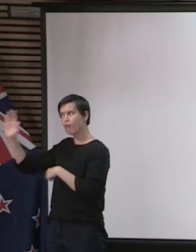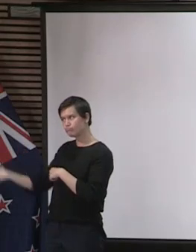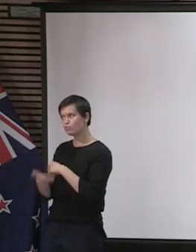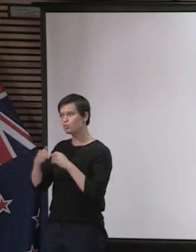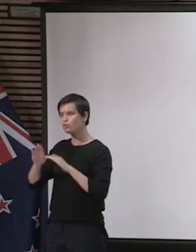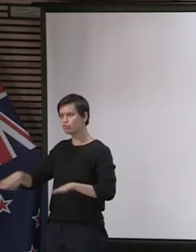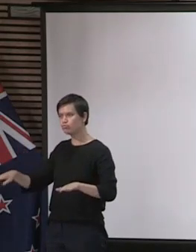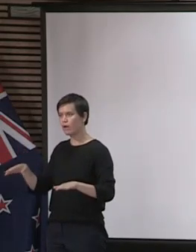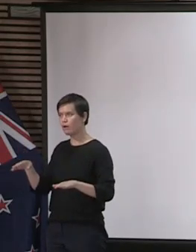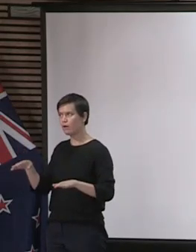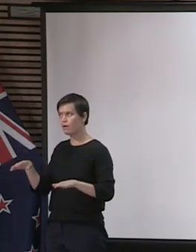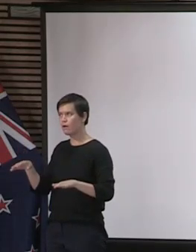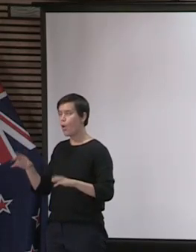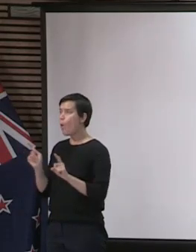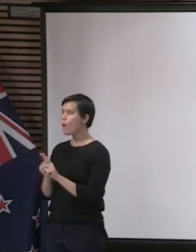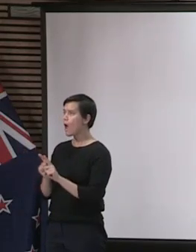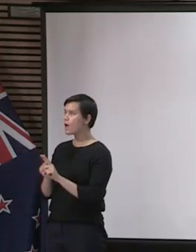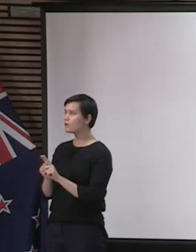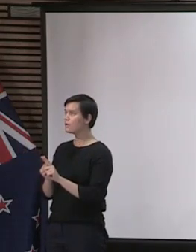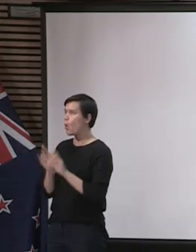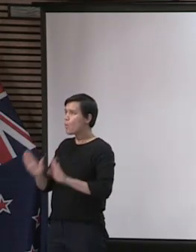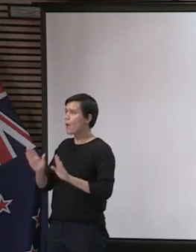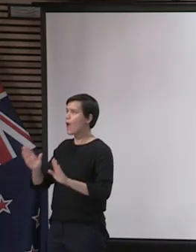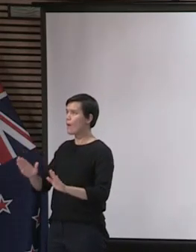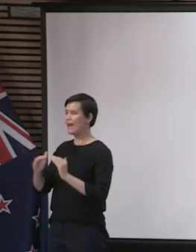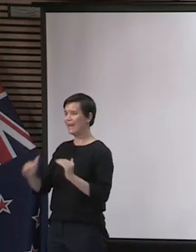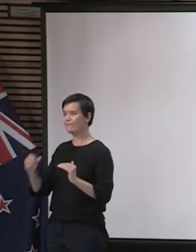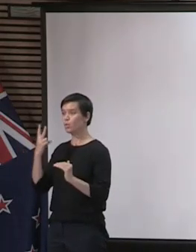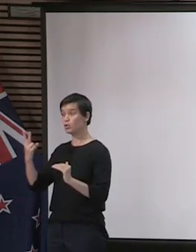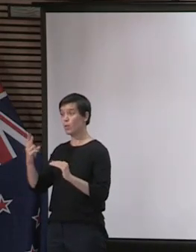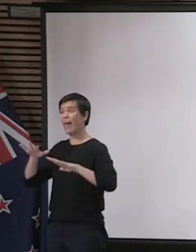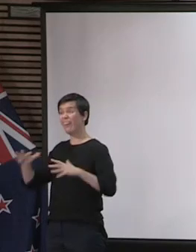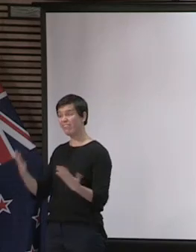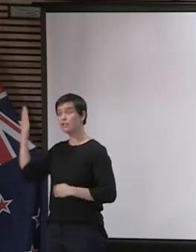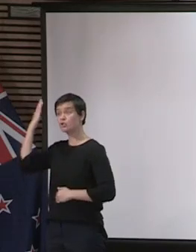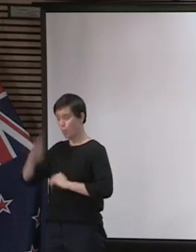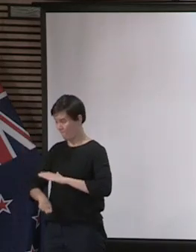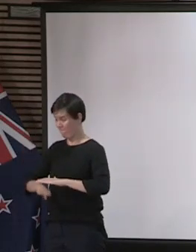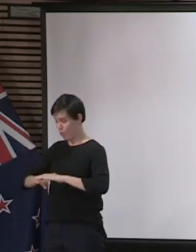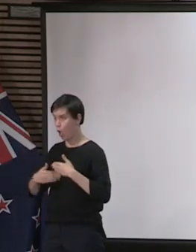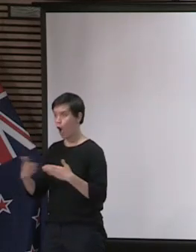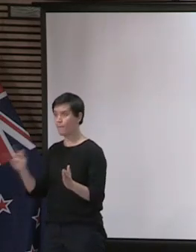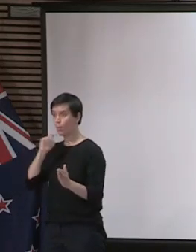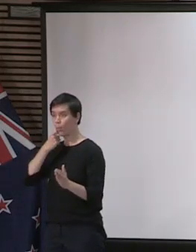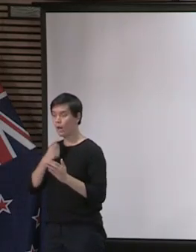back to school now if you want to" or will parents have to wait until Level 2 to be able to properly send their children back to school?